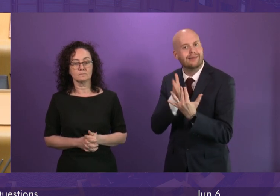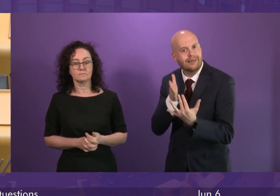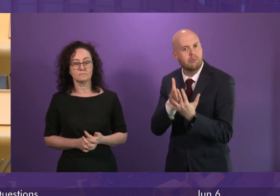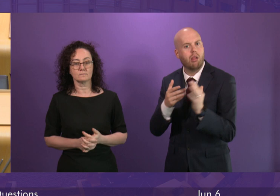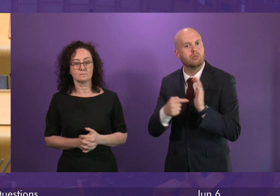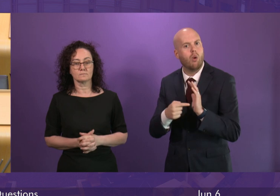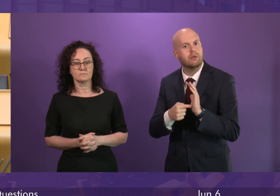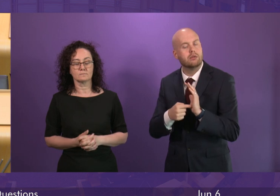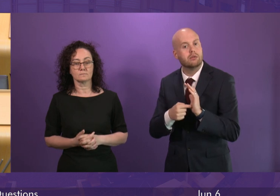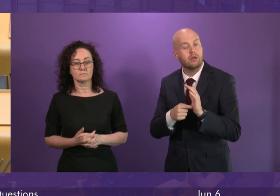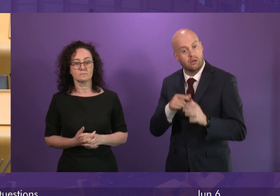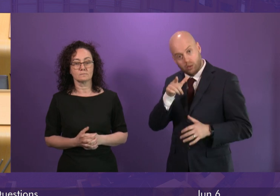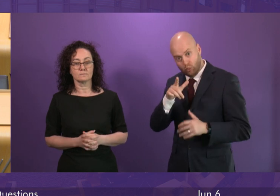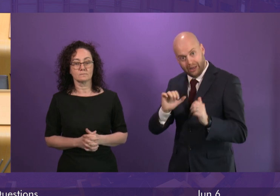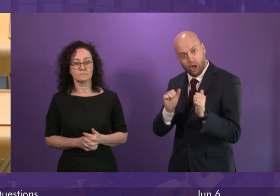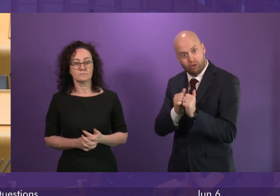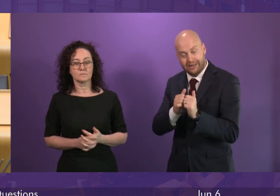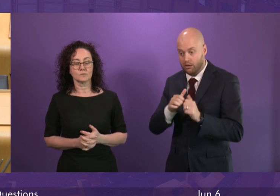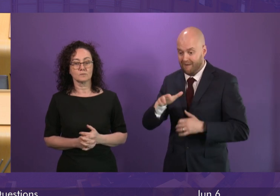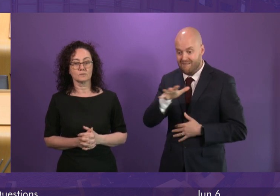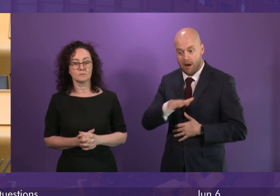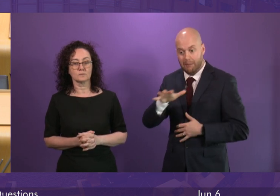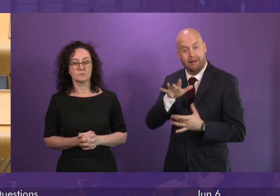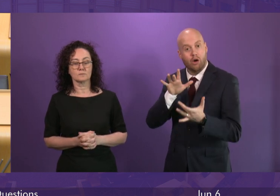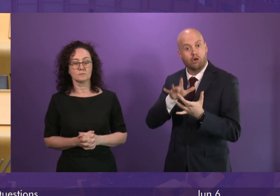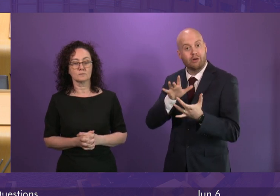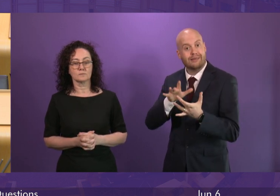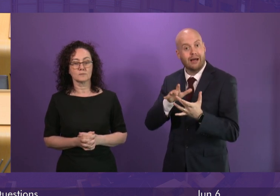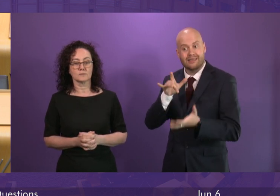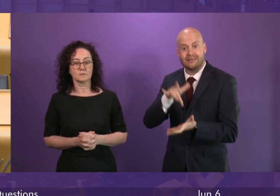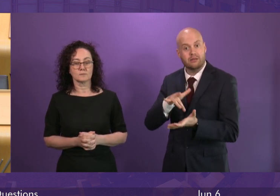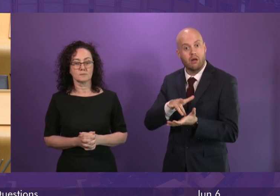wrong that such centres appear not to be subject to minimum standards such as those on disabled